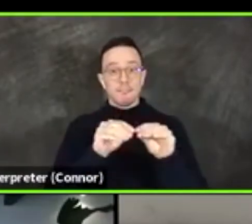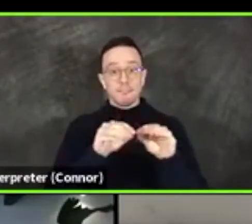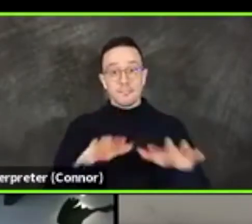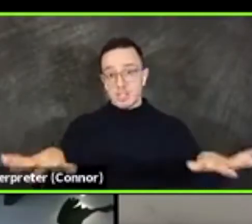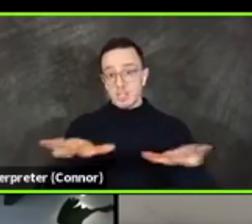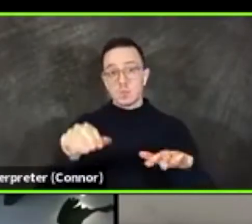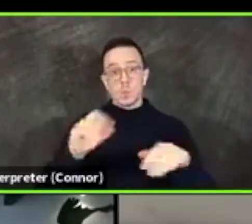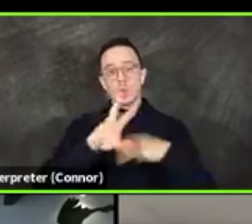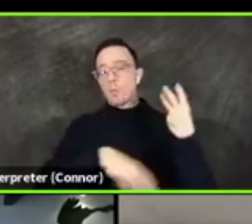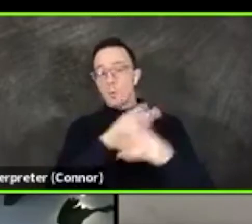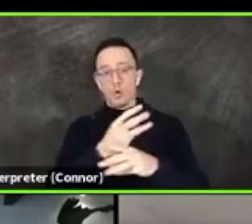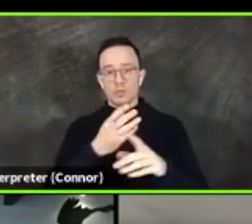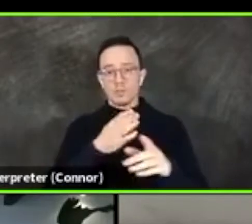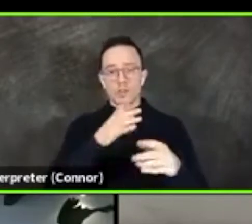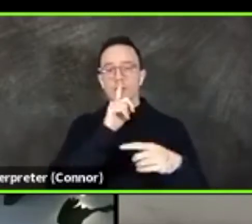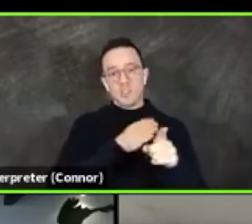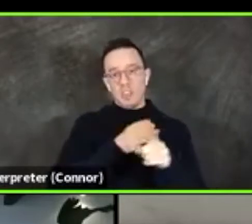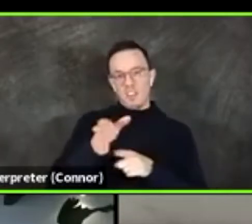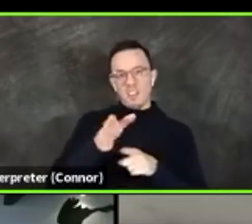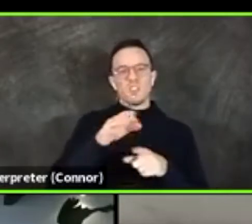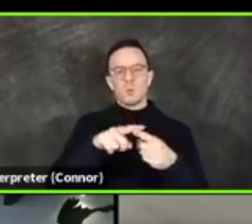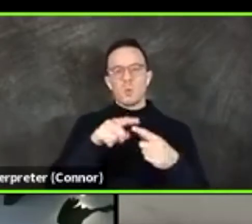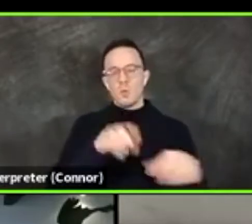THE WORLD, I OFTEN SEE THE AREAS OF SPARKS WHERE OUR WORK,